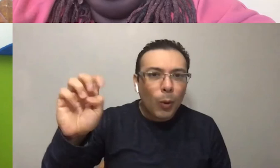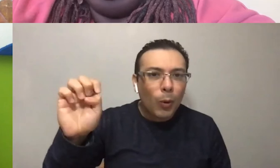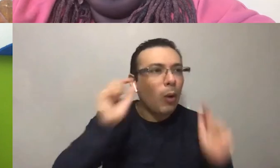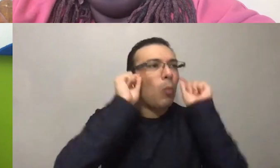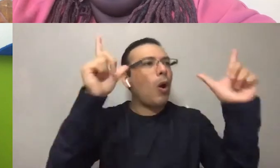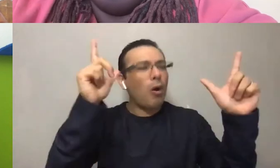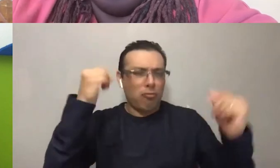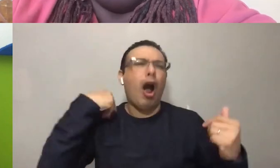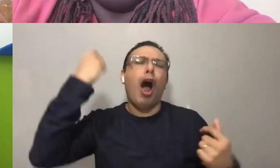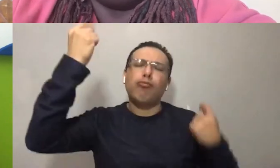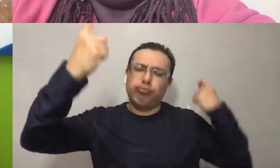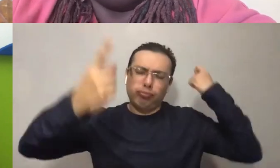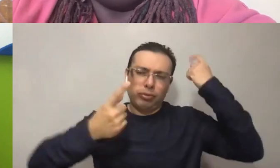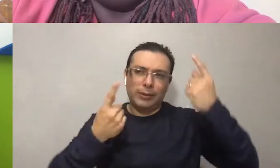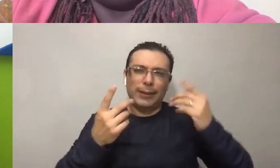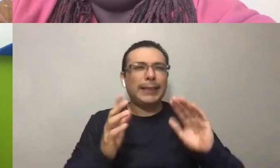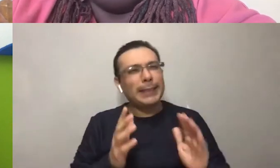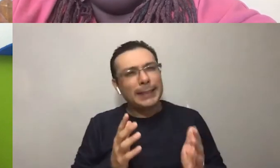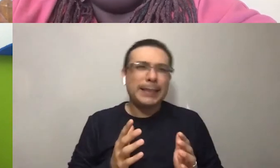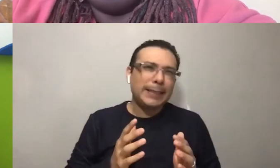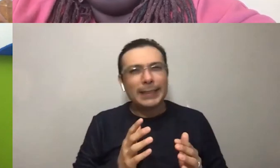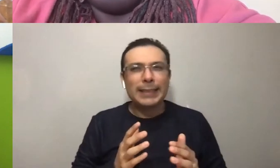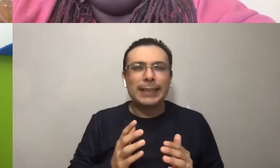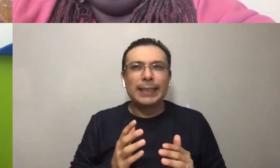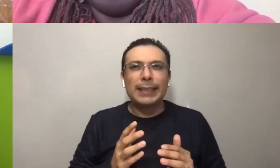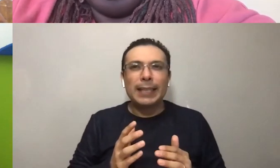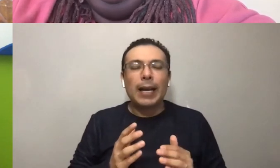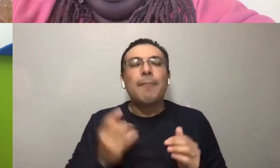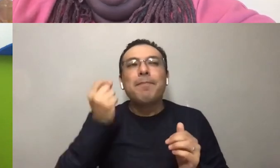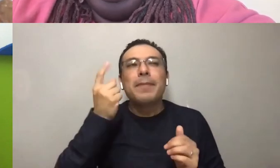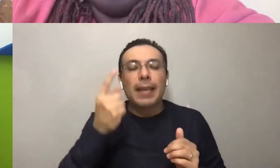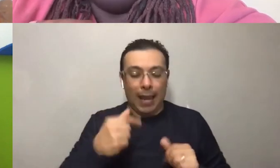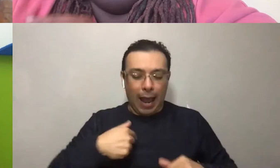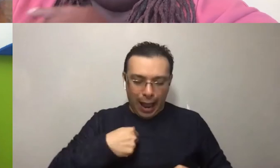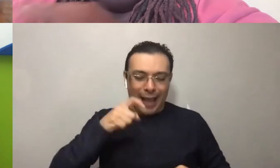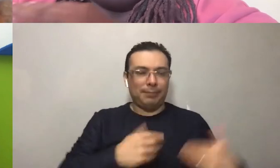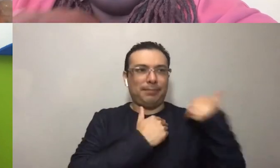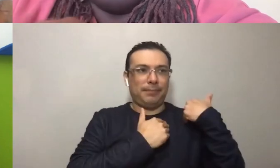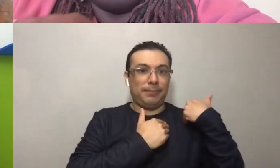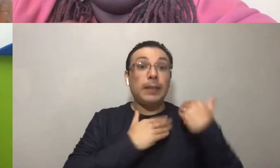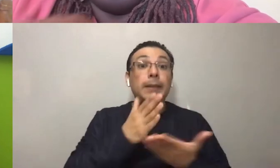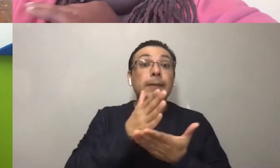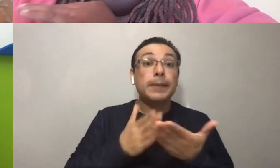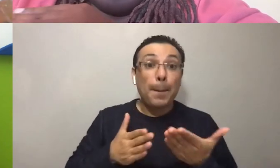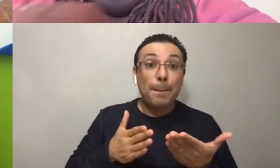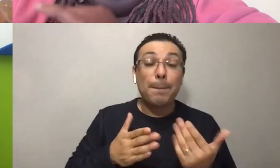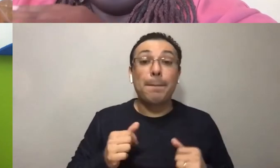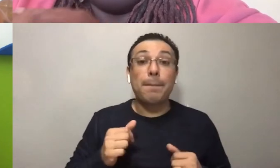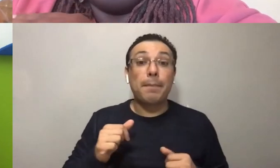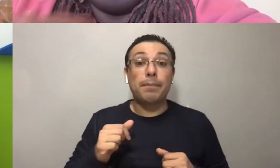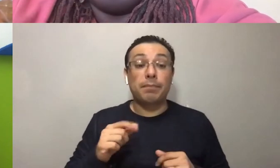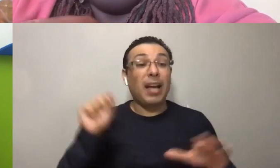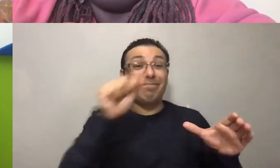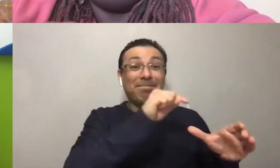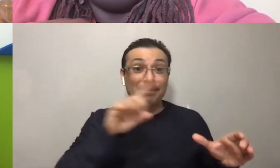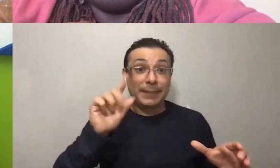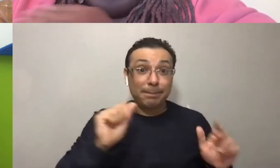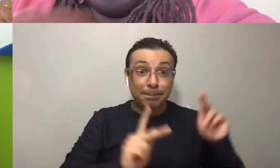And a lot of disabled people will not want to be associated with a charity model of disability or philanthropy because we believe that these are our rights.